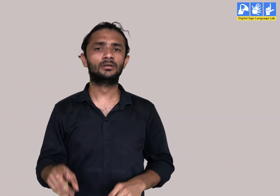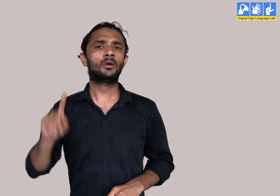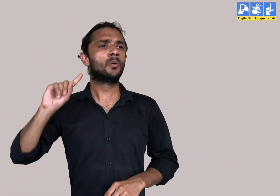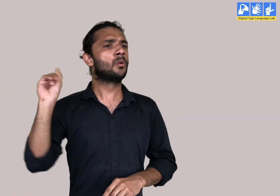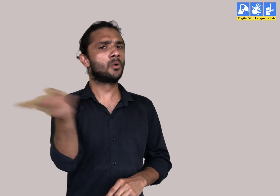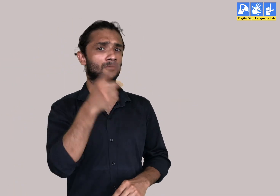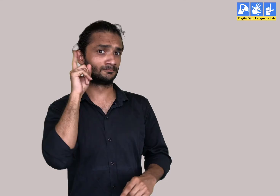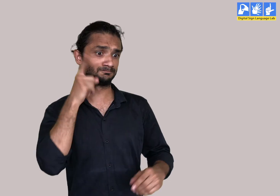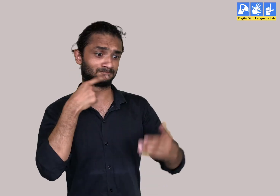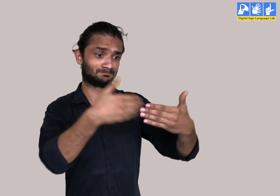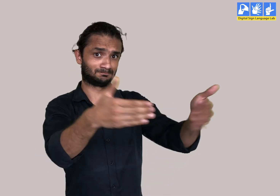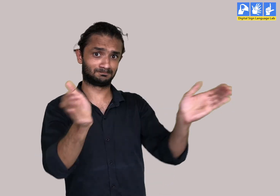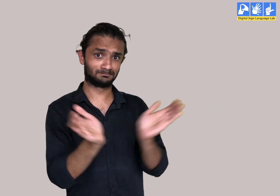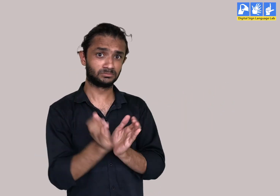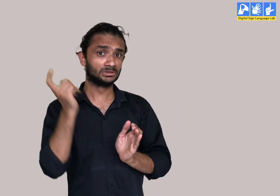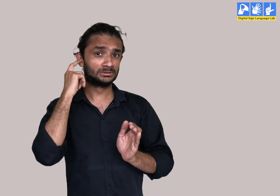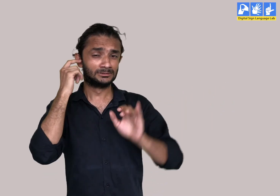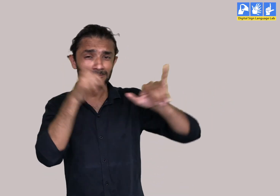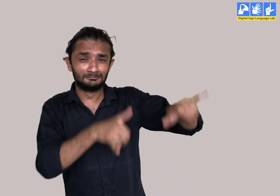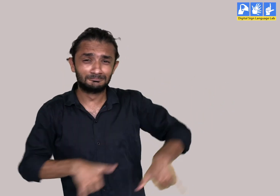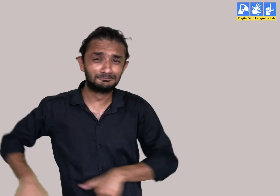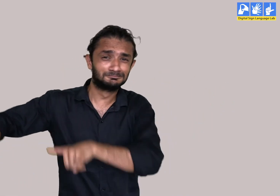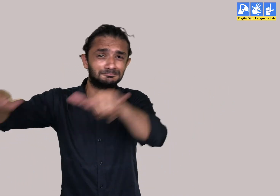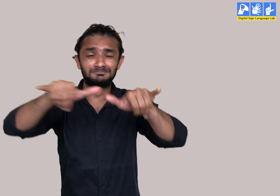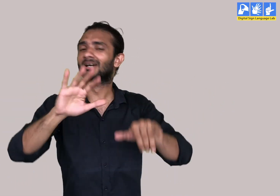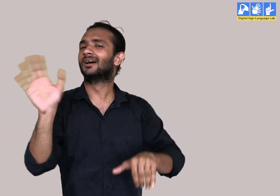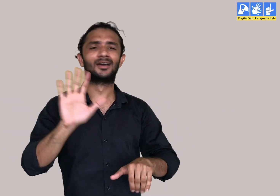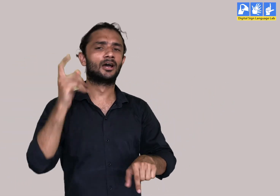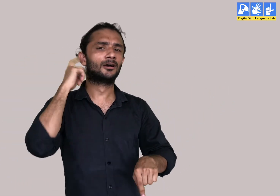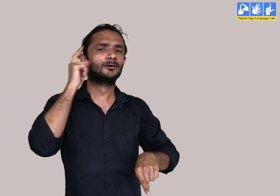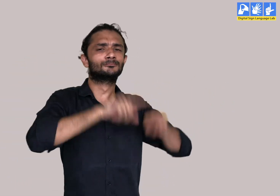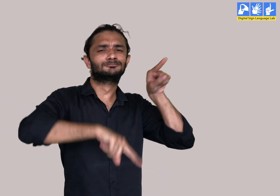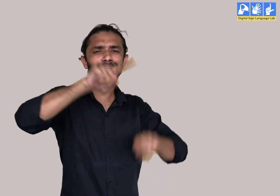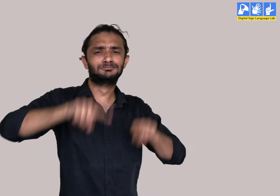And not all deaf people have same level of hearing loss.